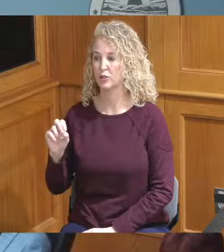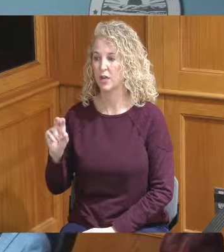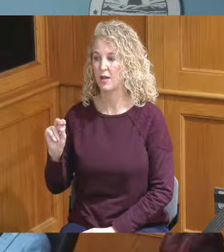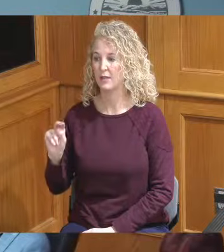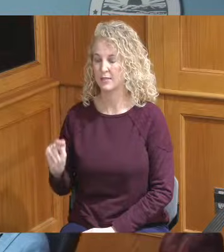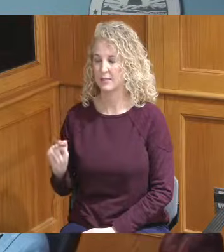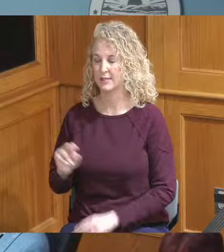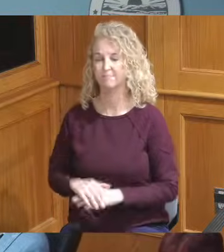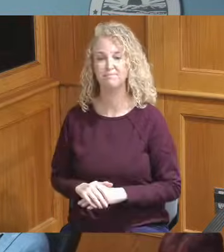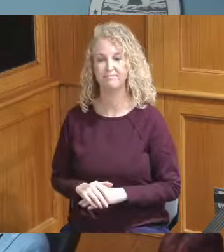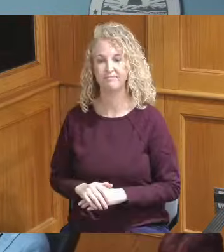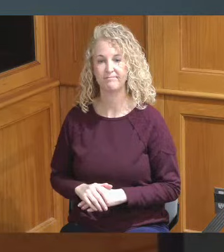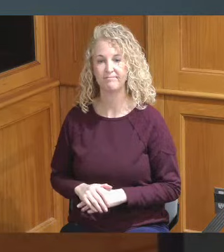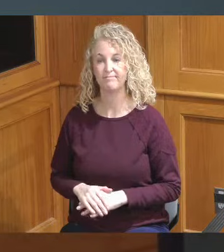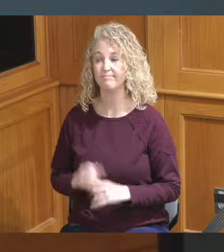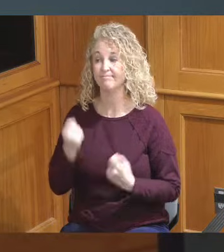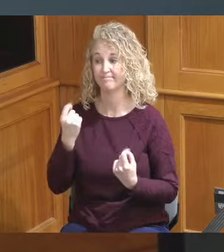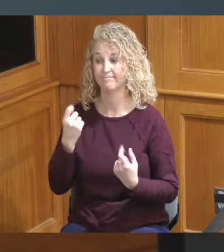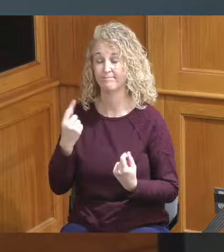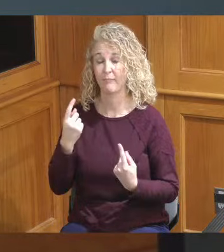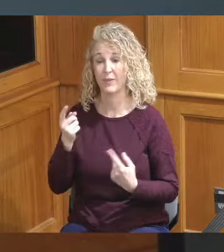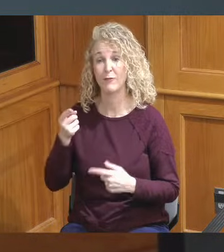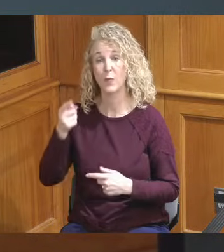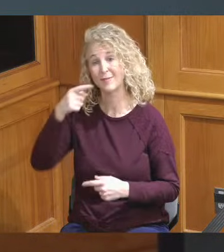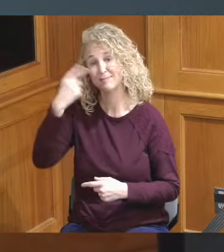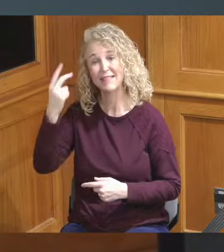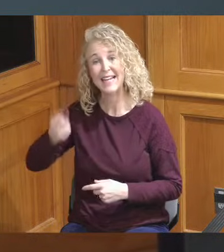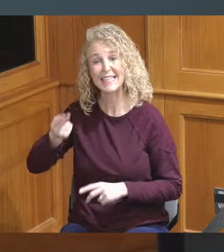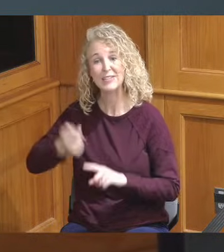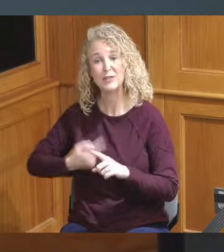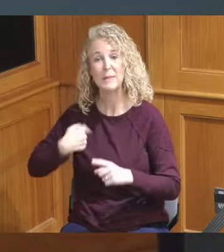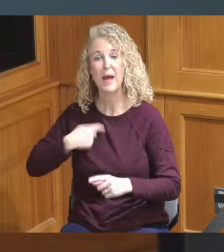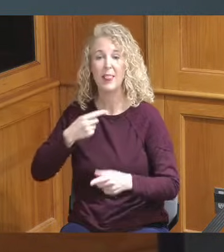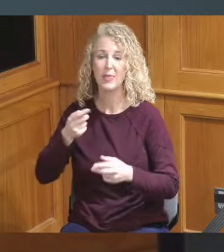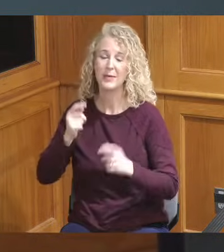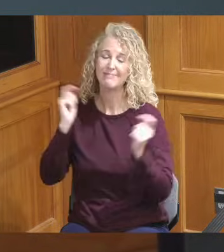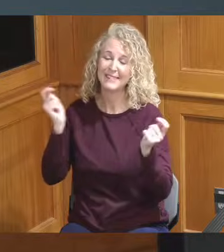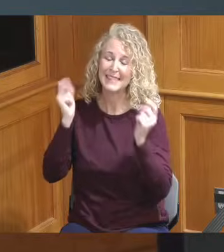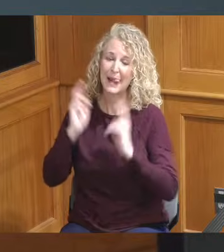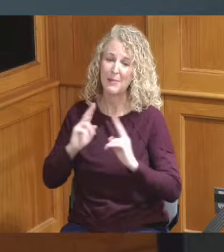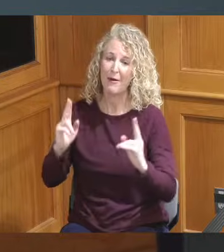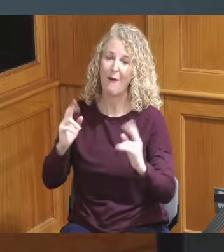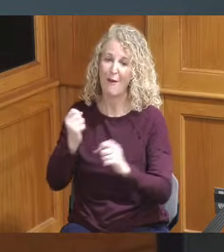And I'll whereas the Black History Month is observed annually to recognize, honor,